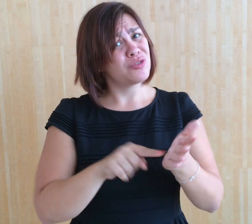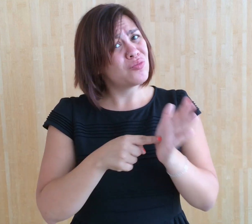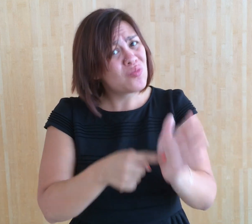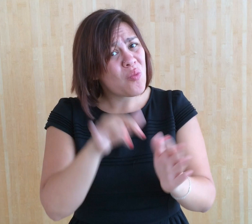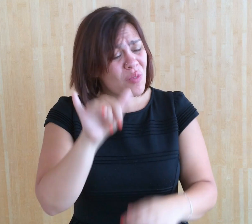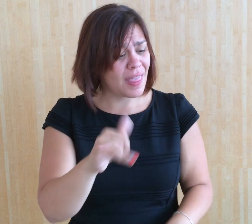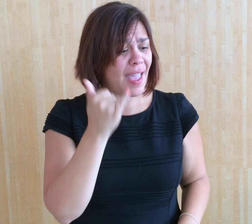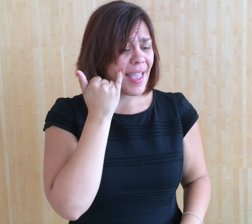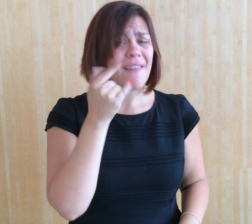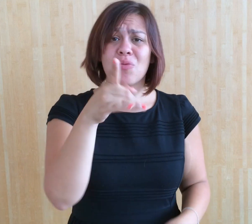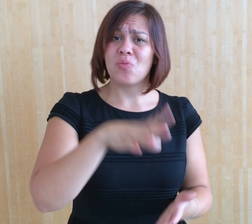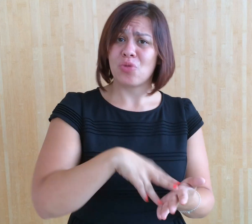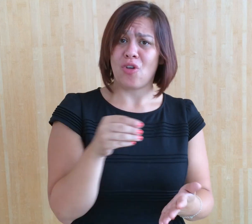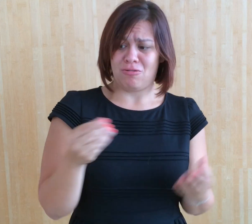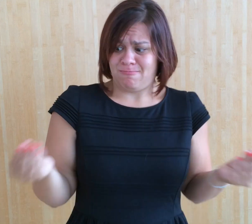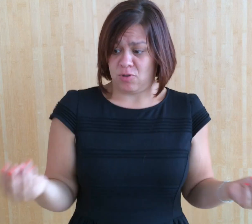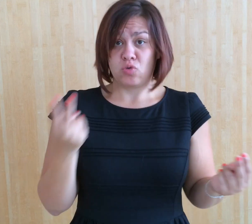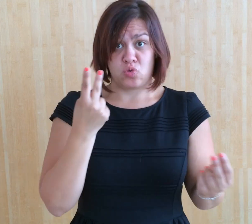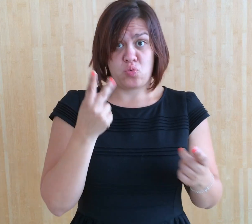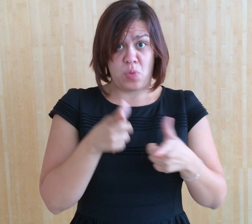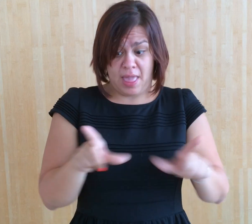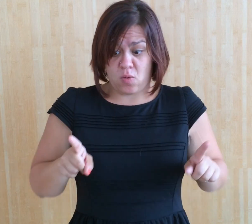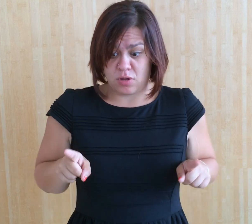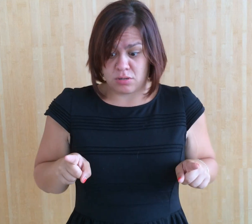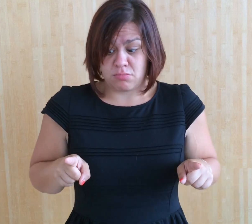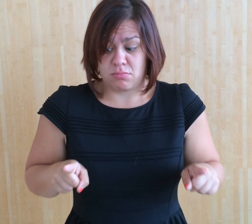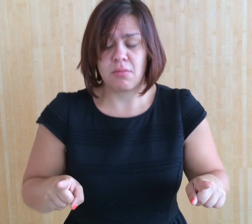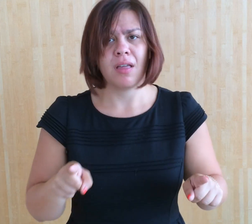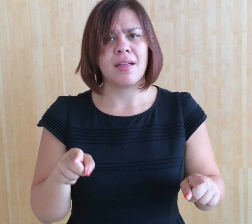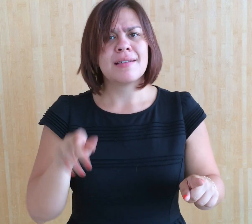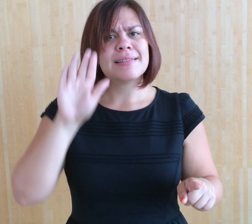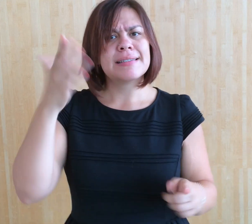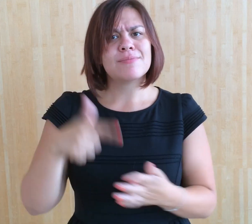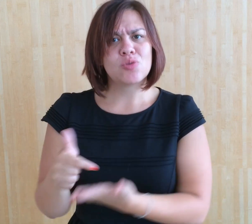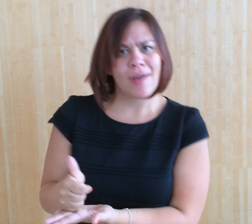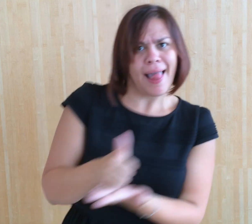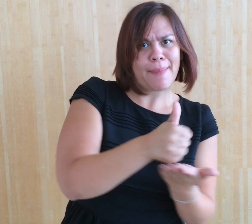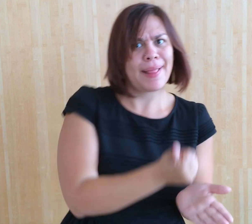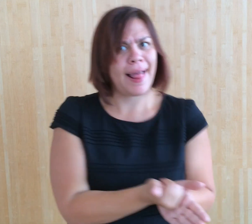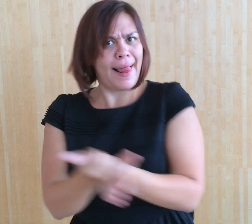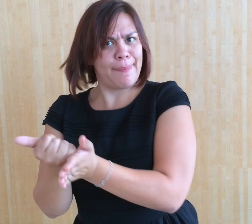learning two languages can also facilitate development in ONE language.